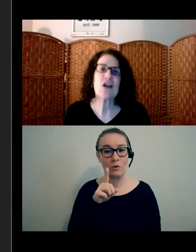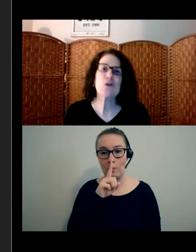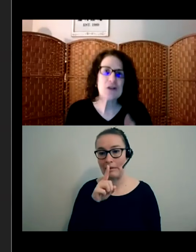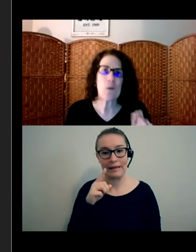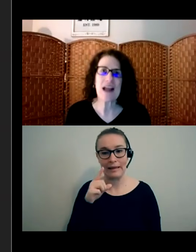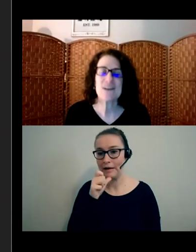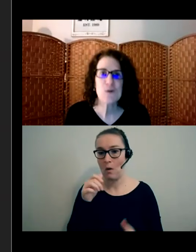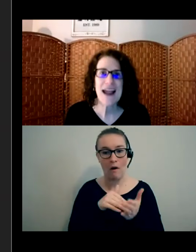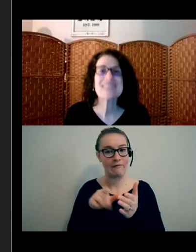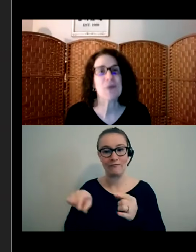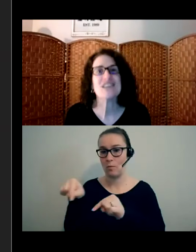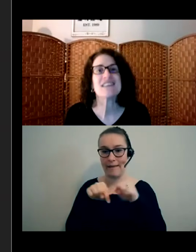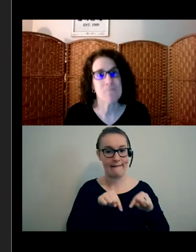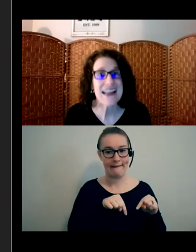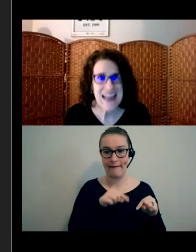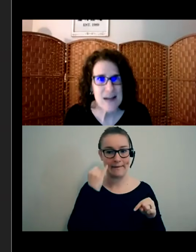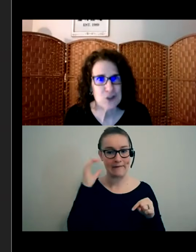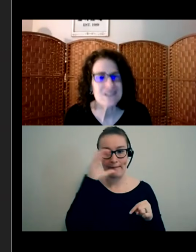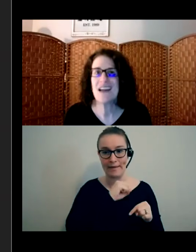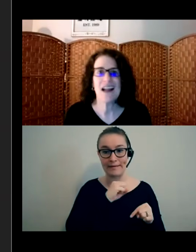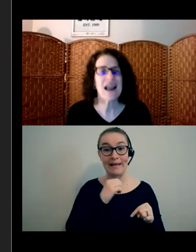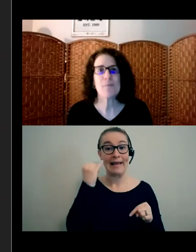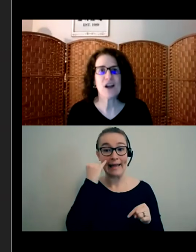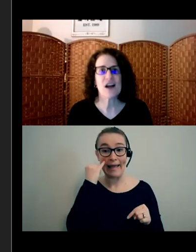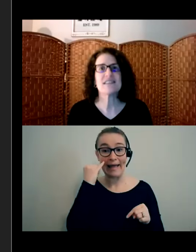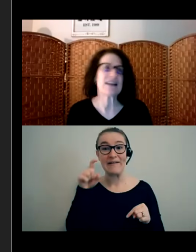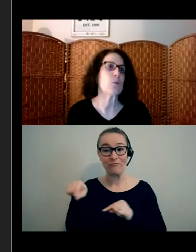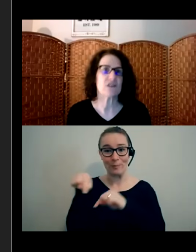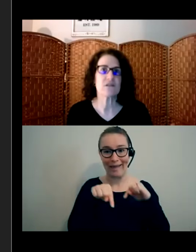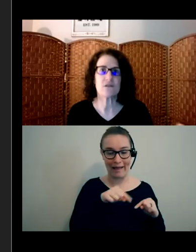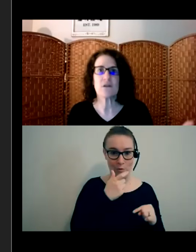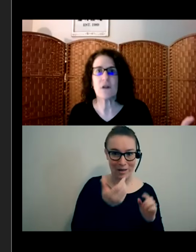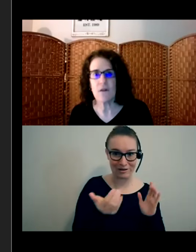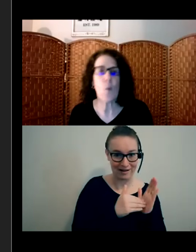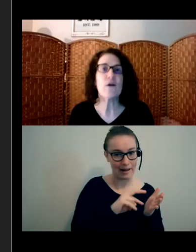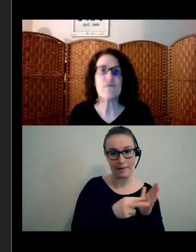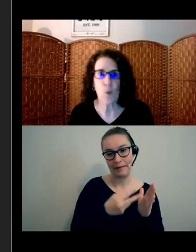Usually when I do that, it's because of bad captions, not because it was word-for-word.